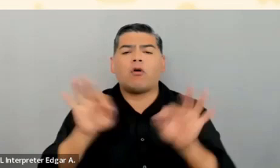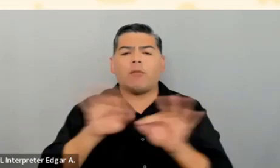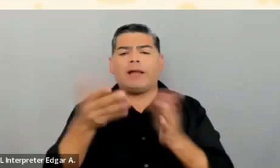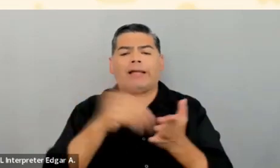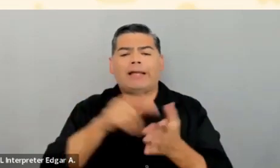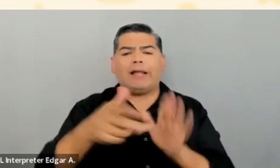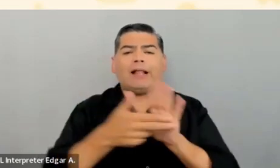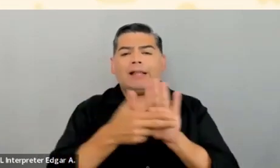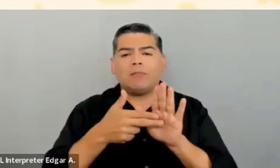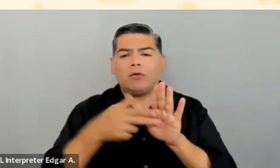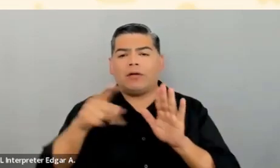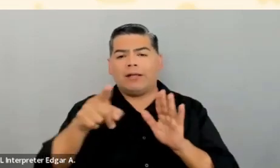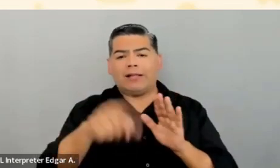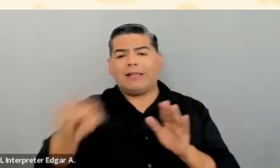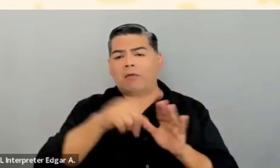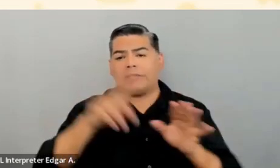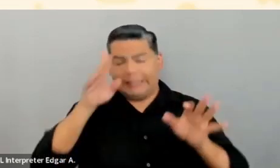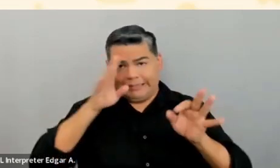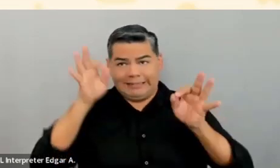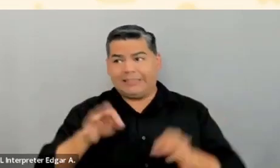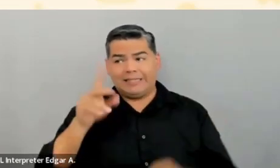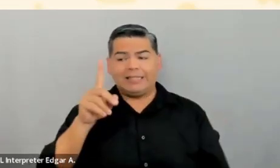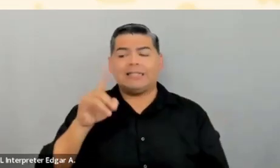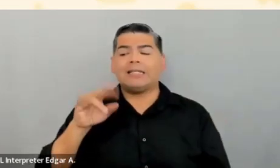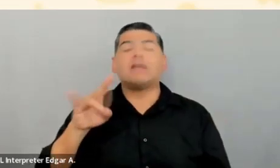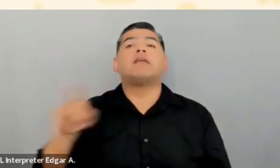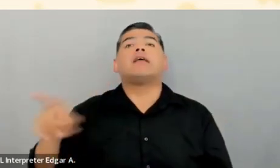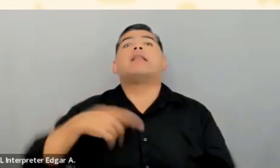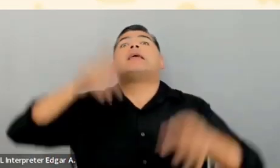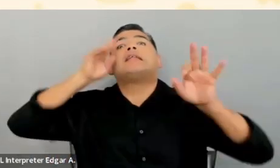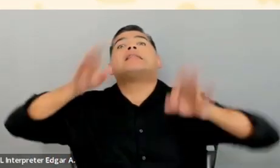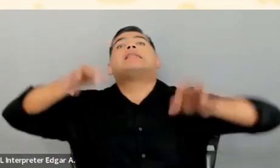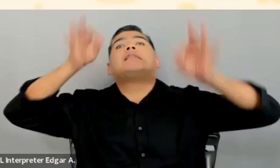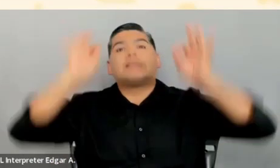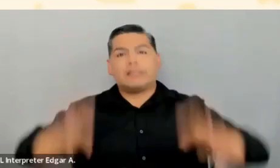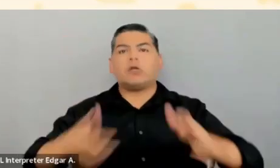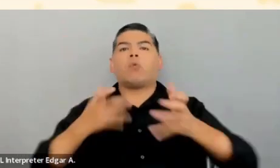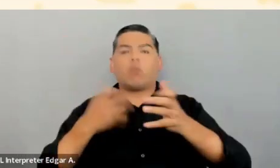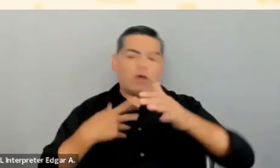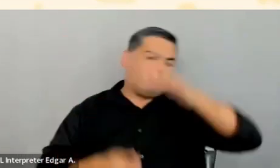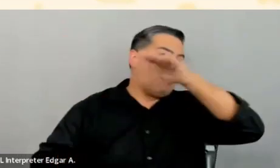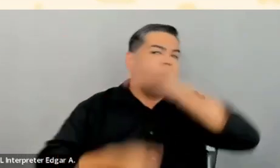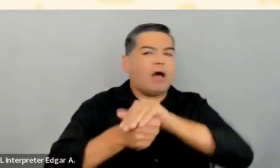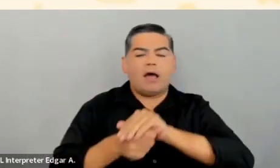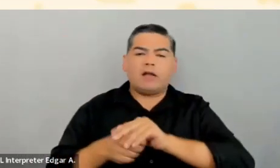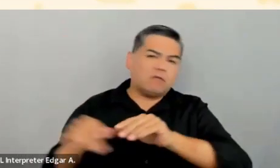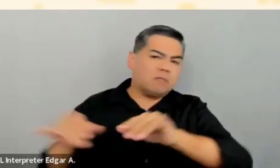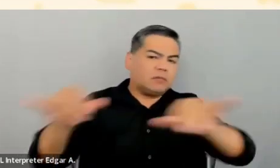This is an intentional decision by Divi to explicitly hide from everyone the label on the search field.